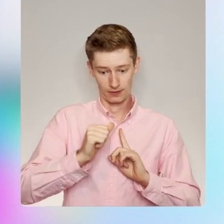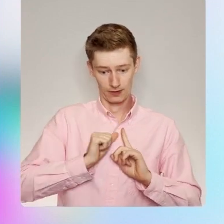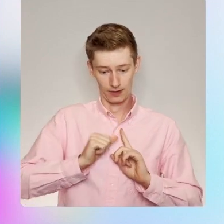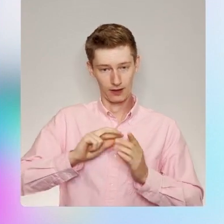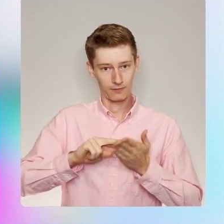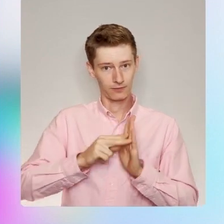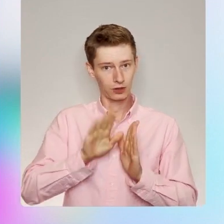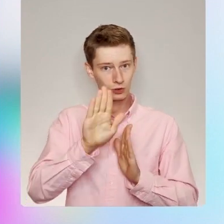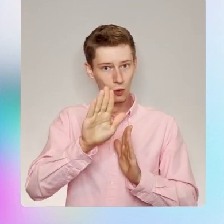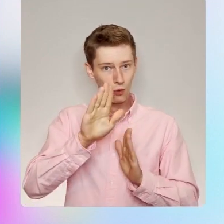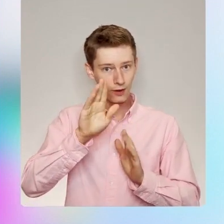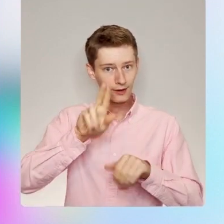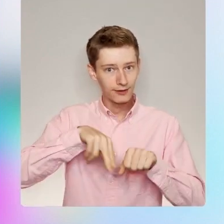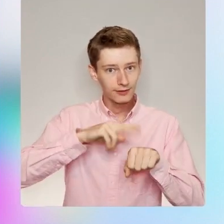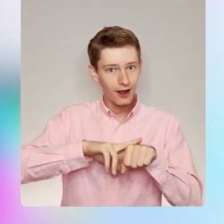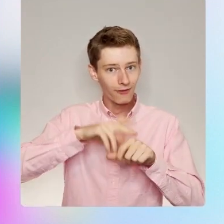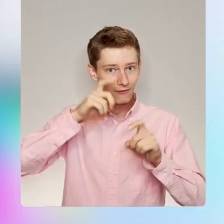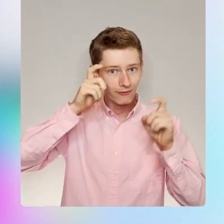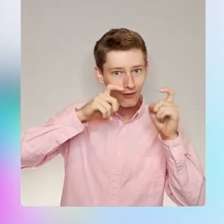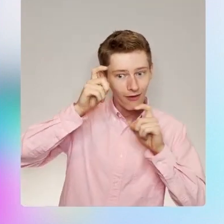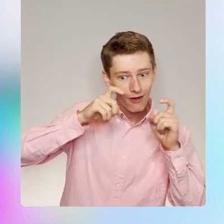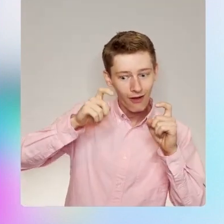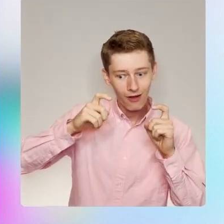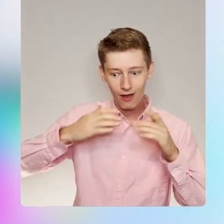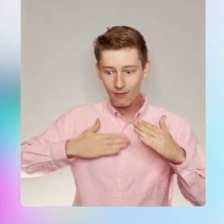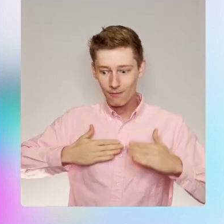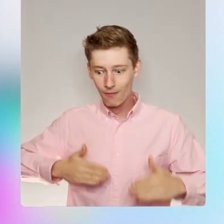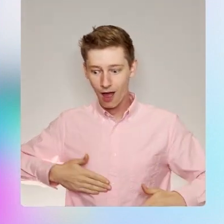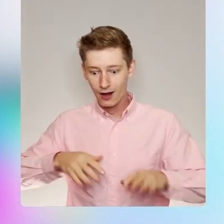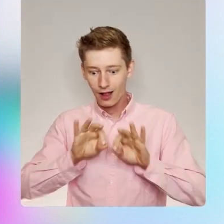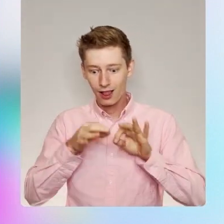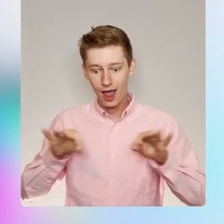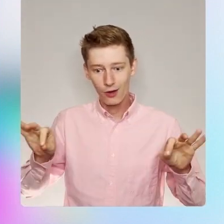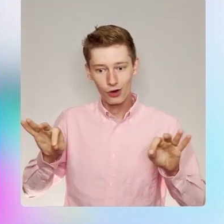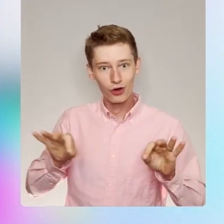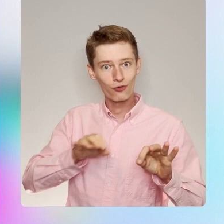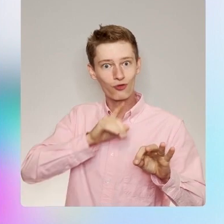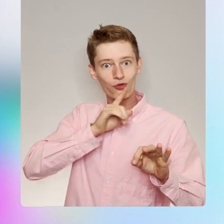facial expressions and nonverbal communication in real time.